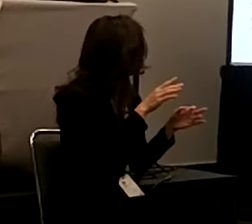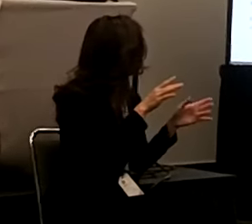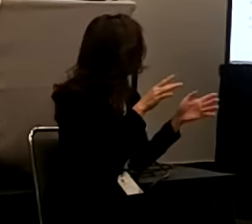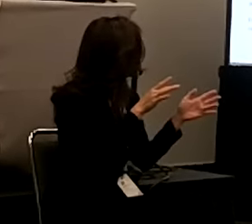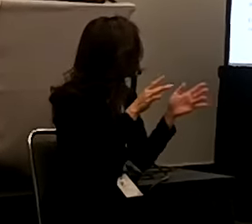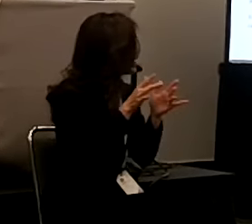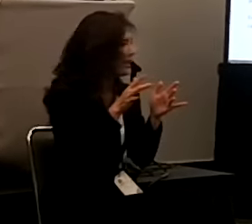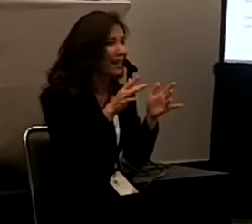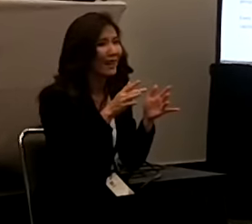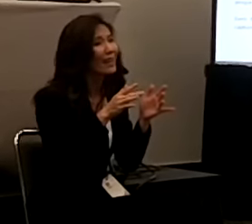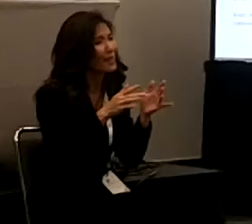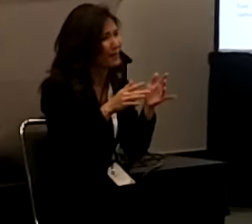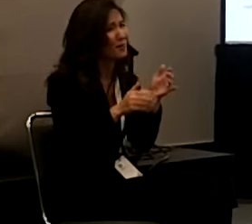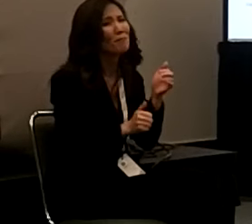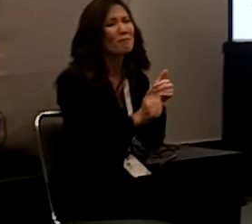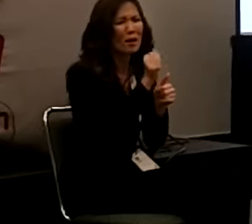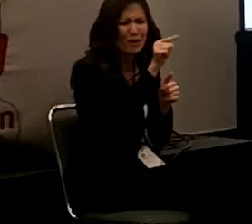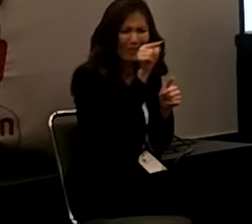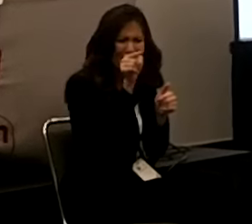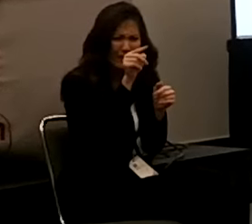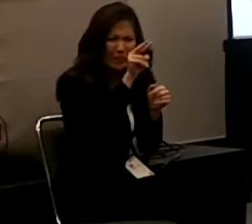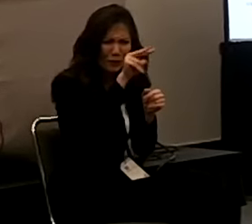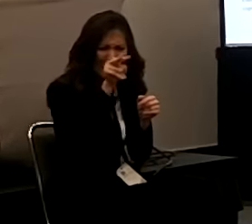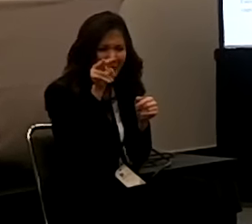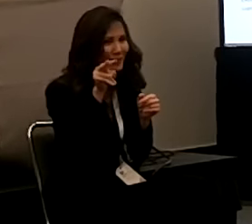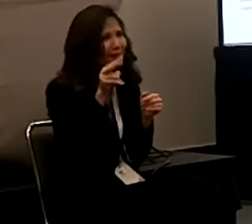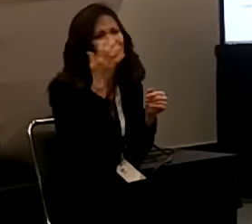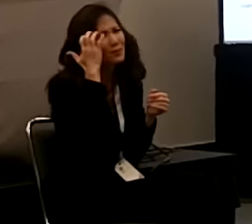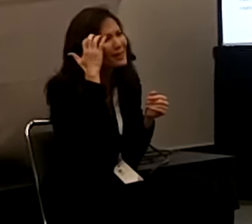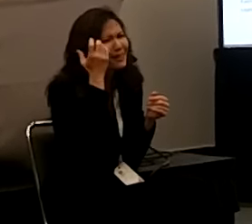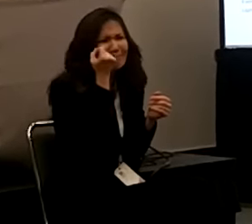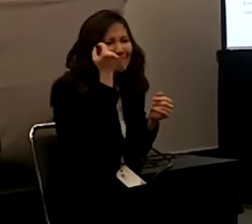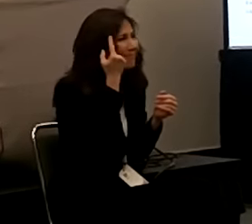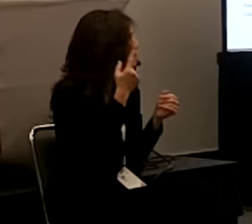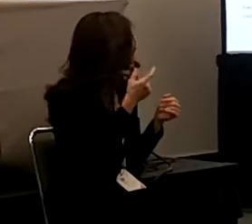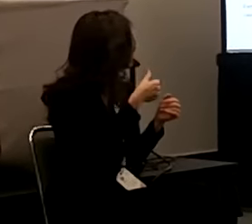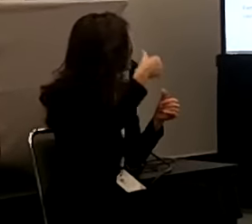..make that much sense. And I don't really remember what that video was,